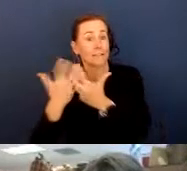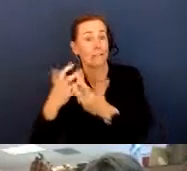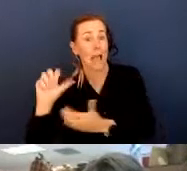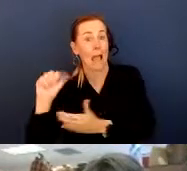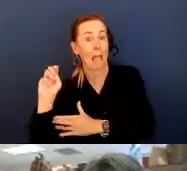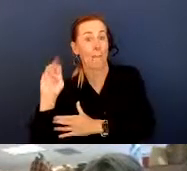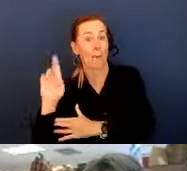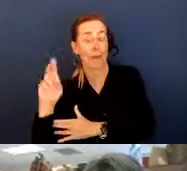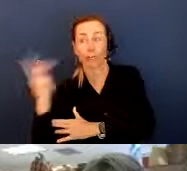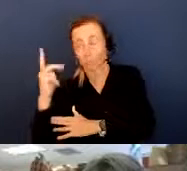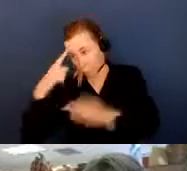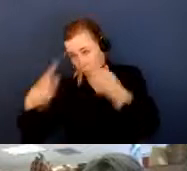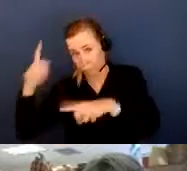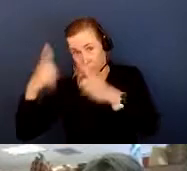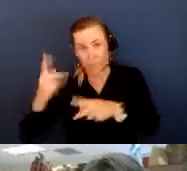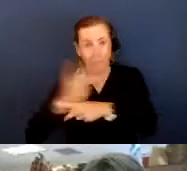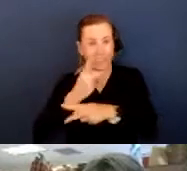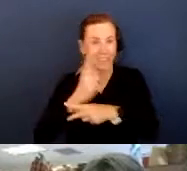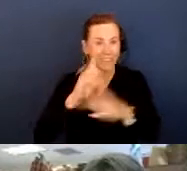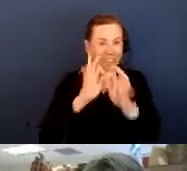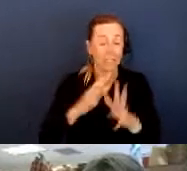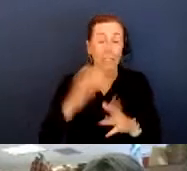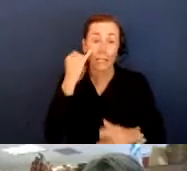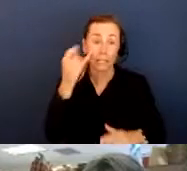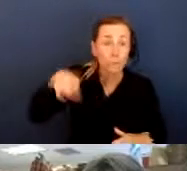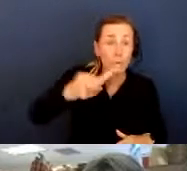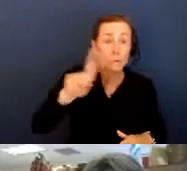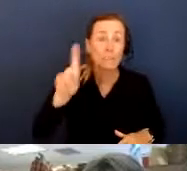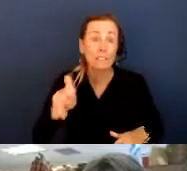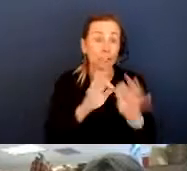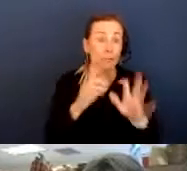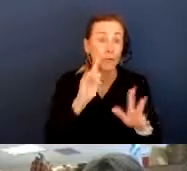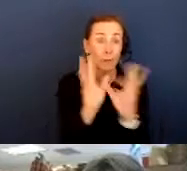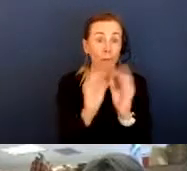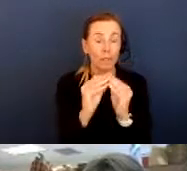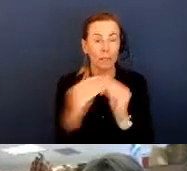My colleague, Amber and I work together assigning interpreters. If you need to schedule an interpreter